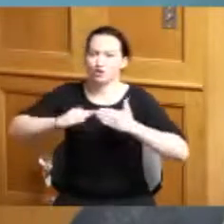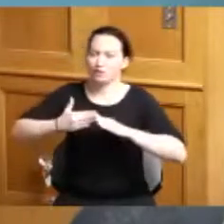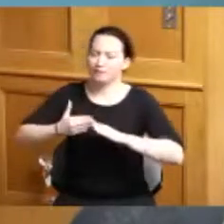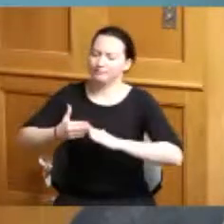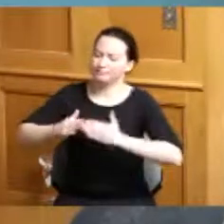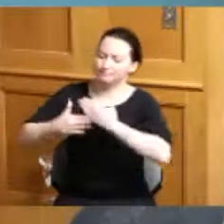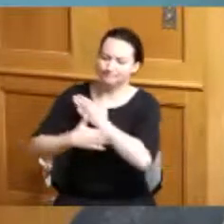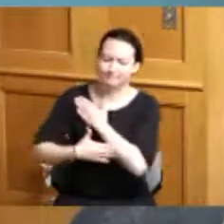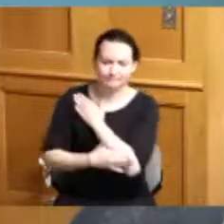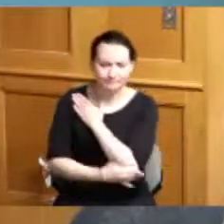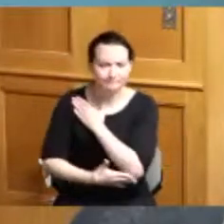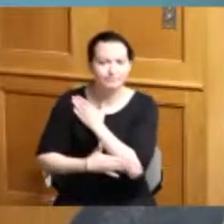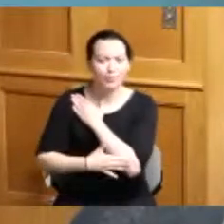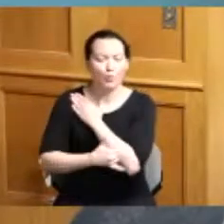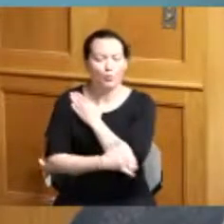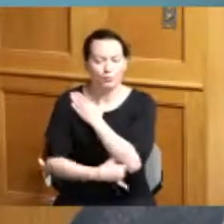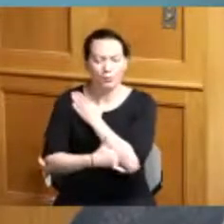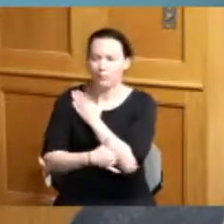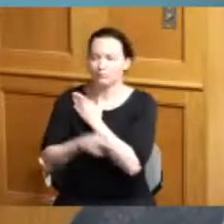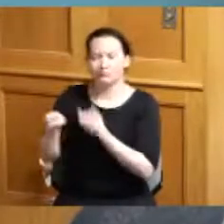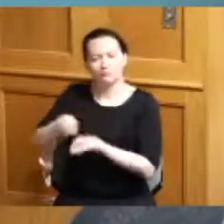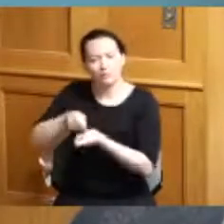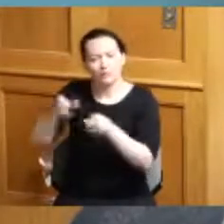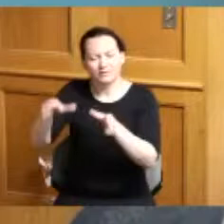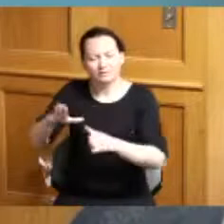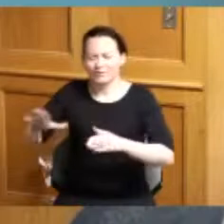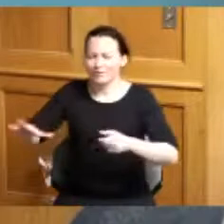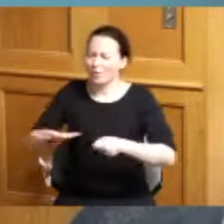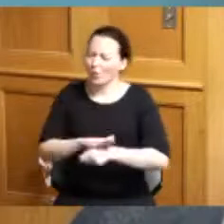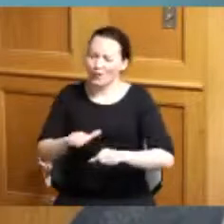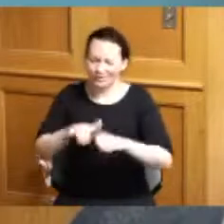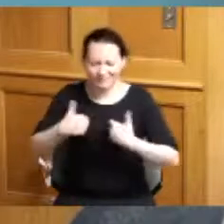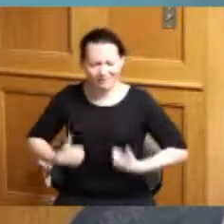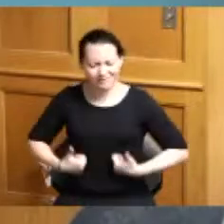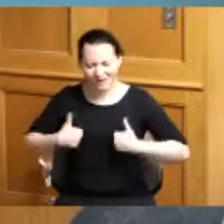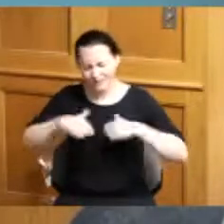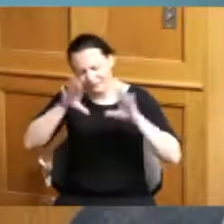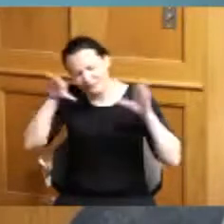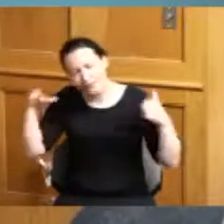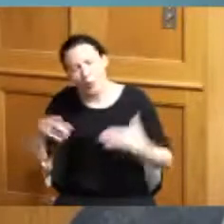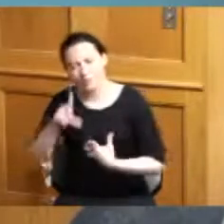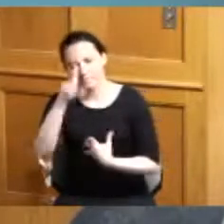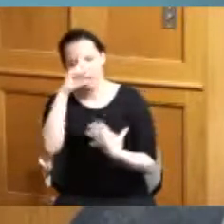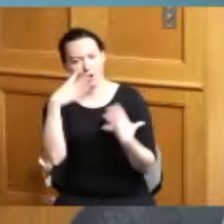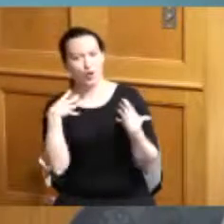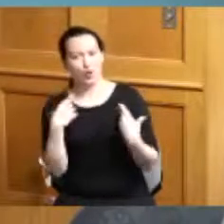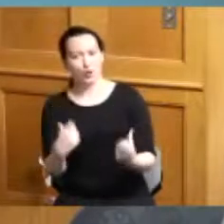our County who has dedicated their entire life to mental health before it became acceptable